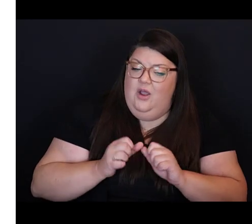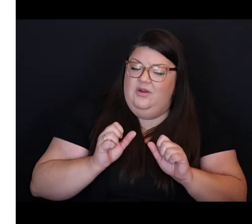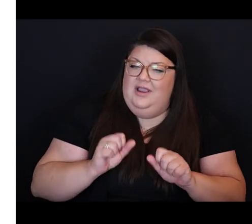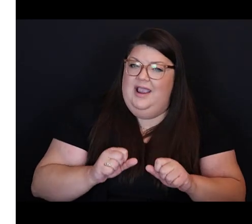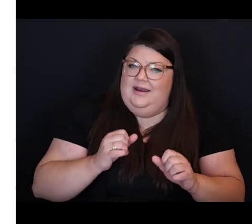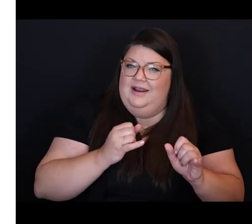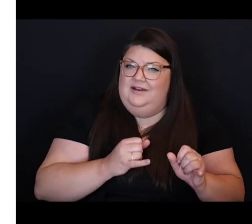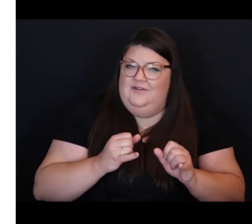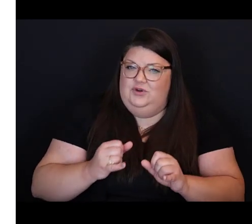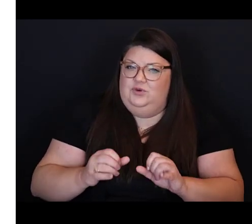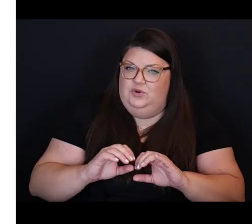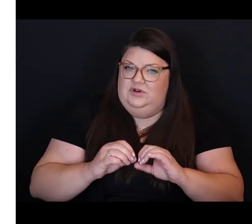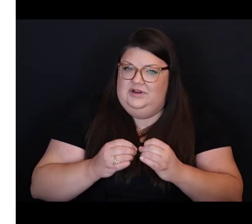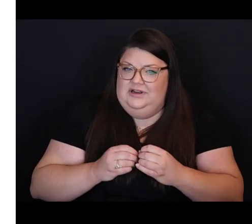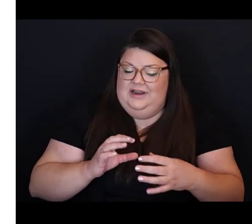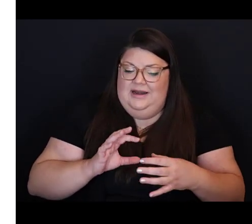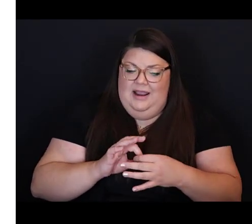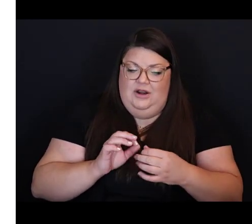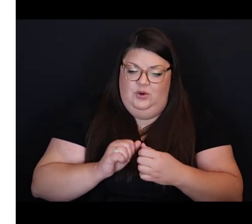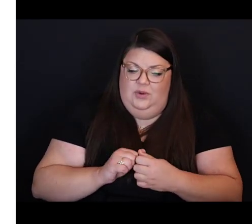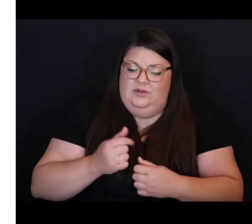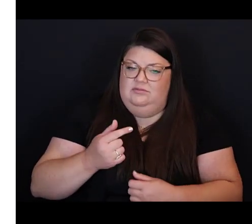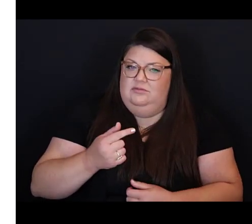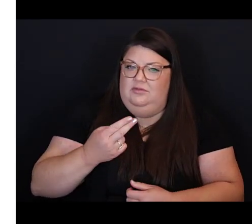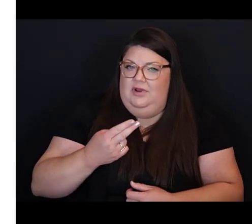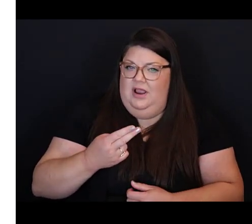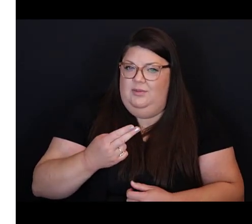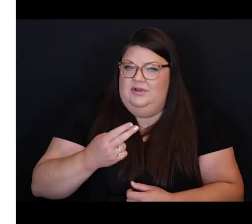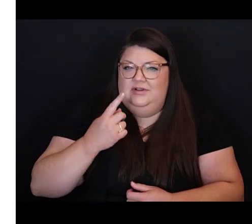or organizations further connect with Griffin-Hammis and the Center on Self-Employment